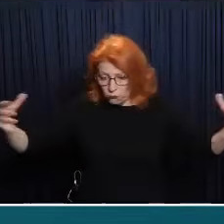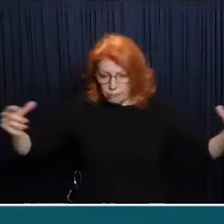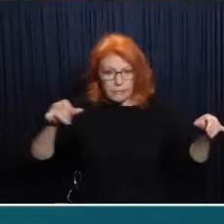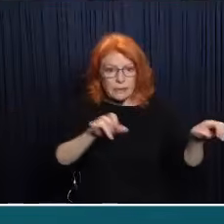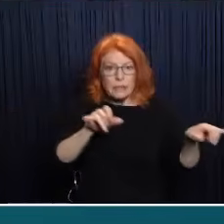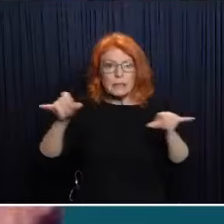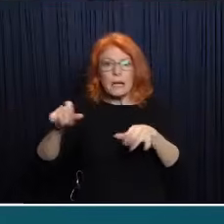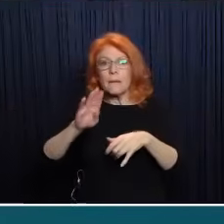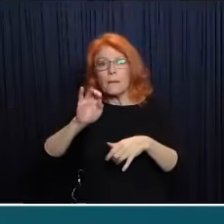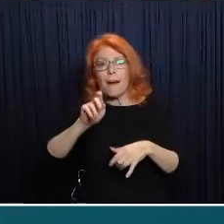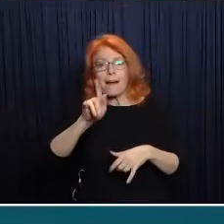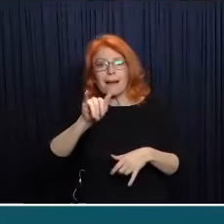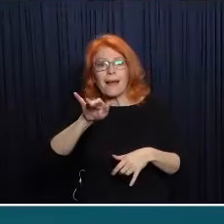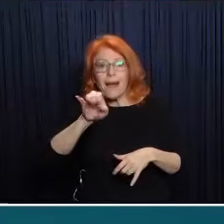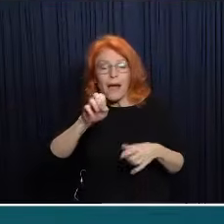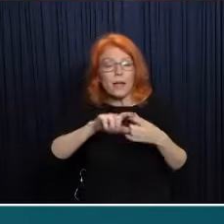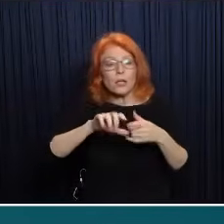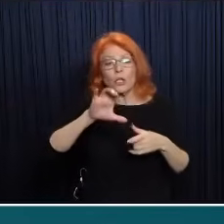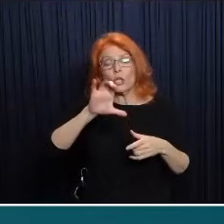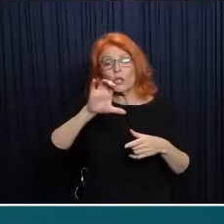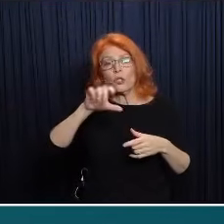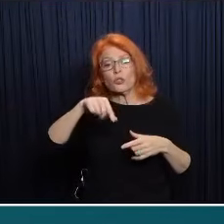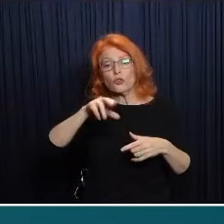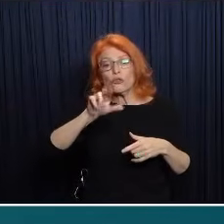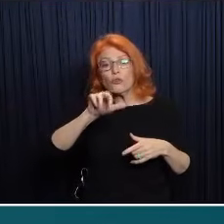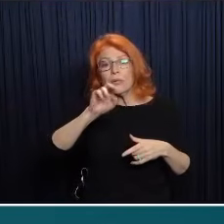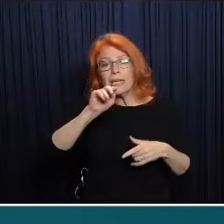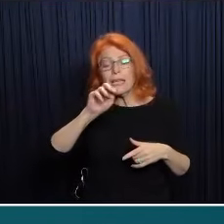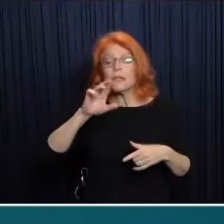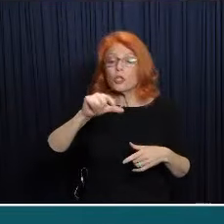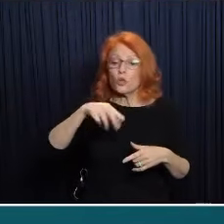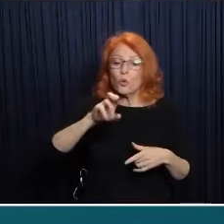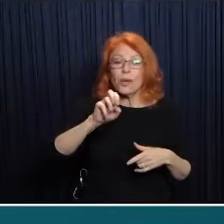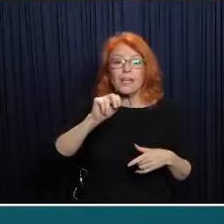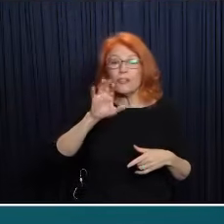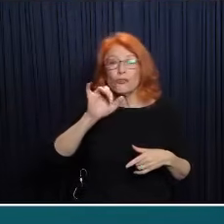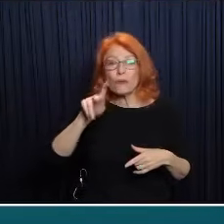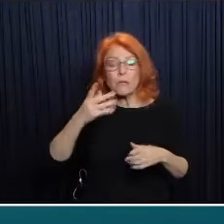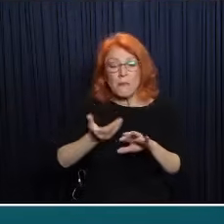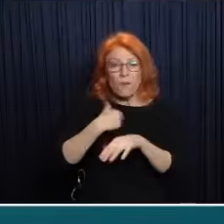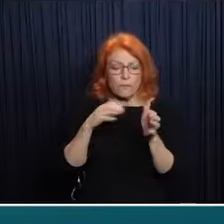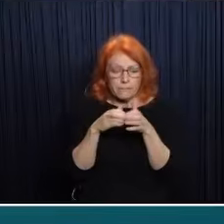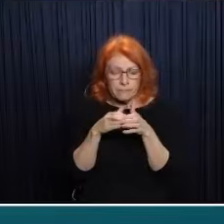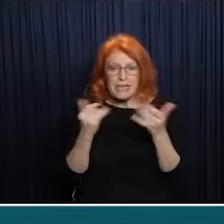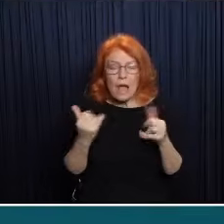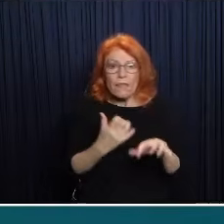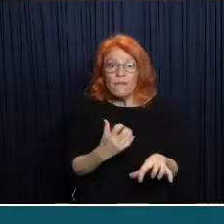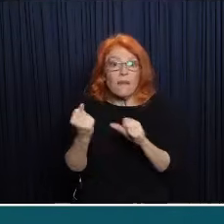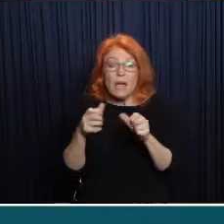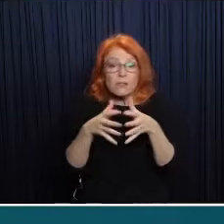MORE AFFORDABLE HOMES BUILDING A COMMUNITY, THE COMMUNITY GROWS AND THE SAME AS BUCKEYE OR QUEEN